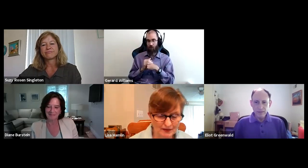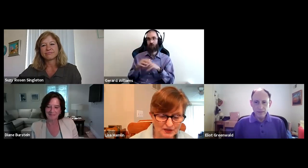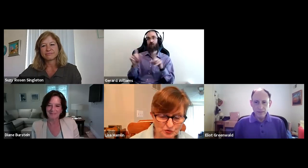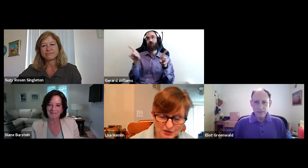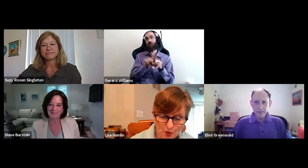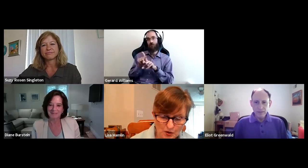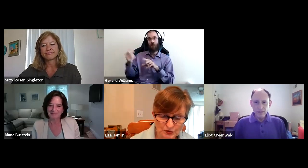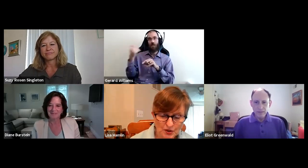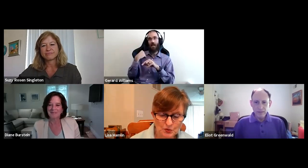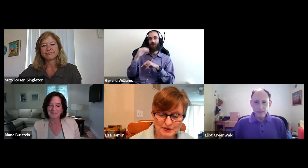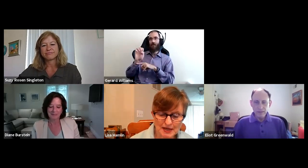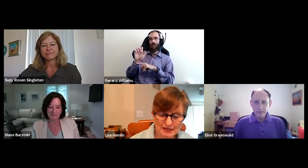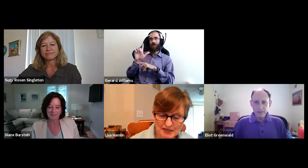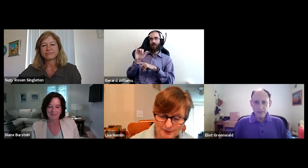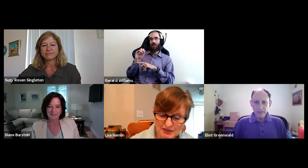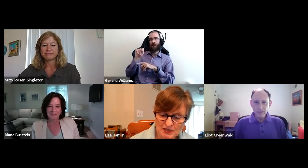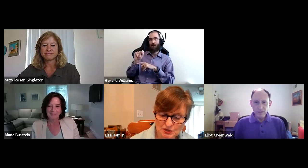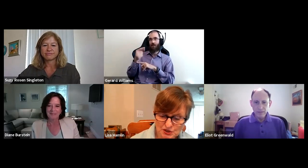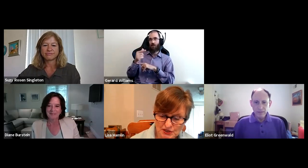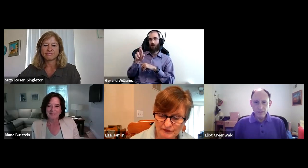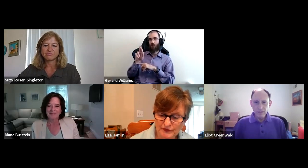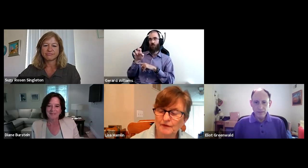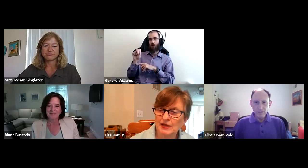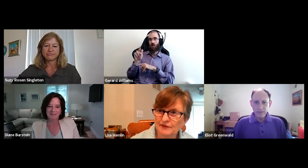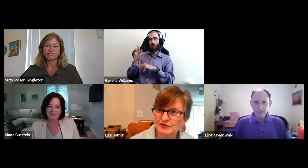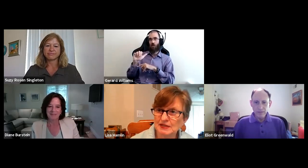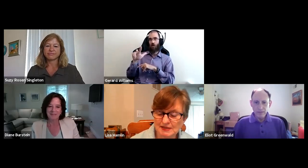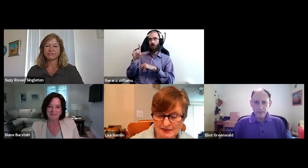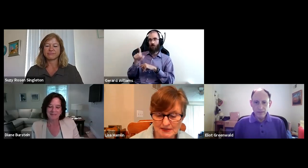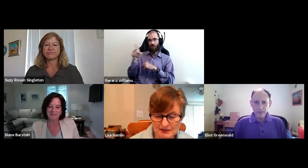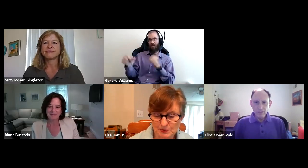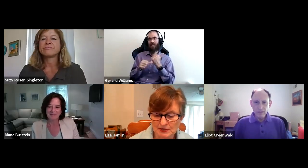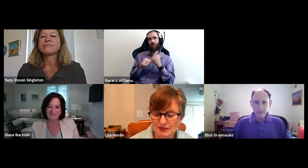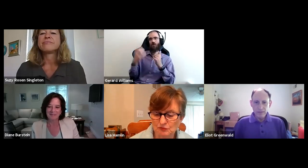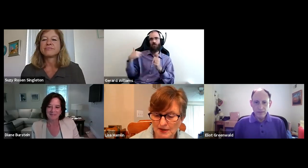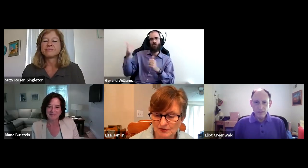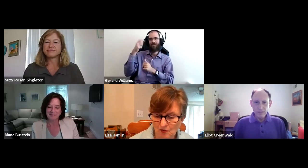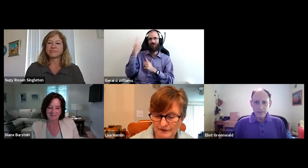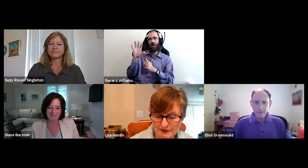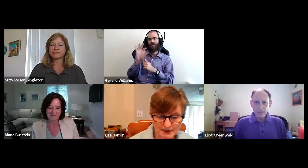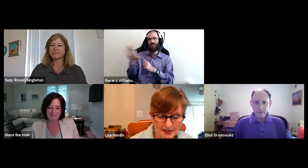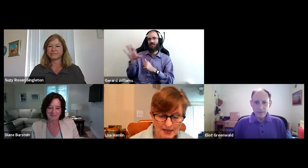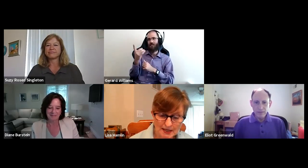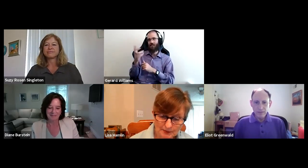Eliot Greenwald is a Deputy Chief of the FCC's Disability Rights Office.